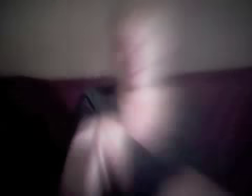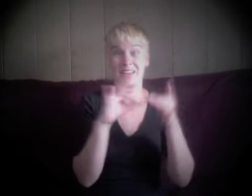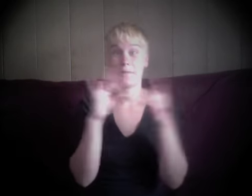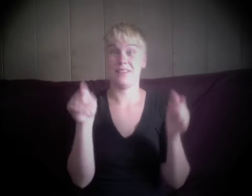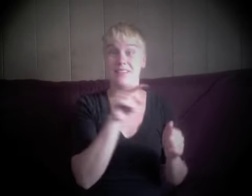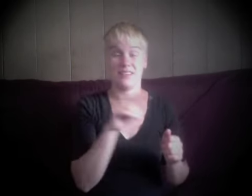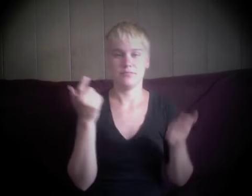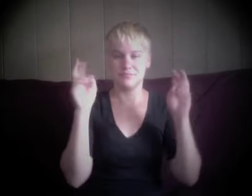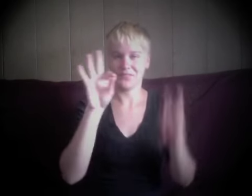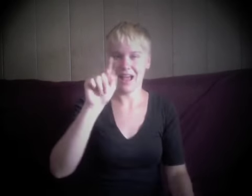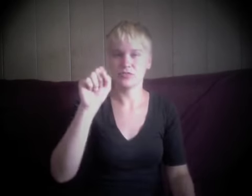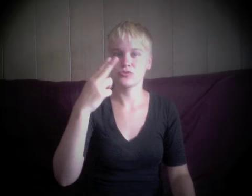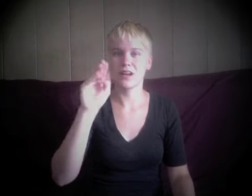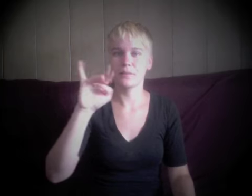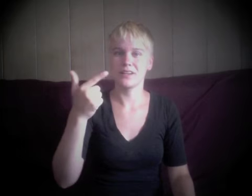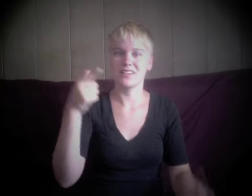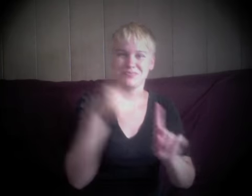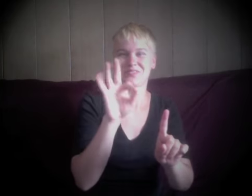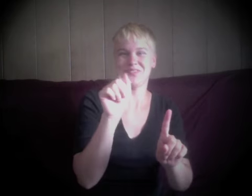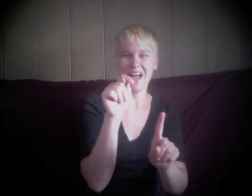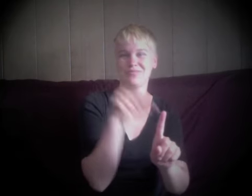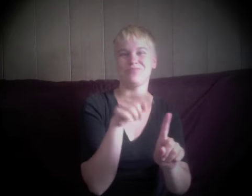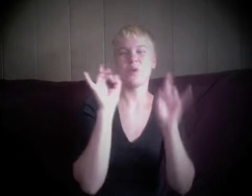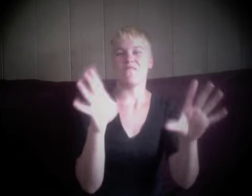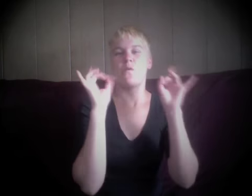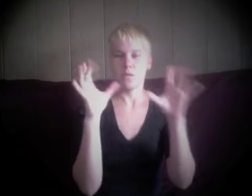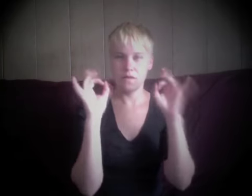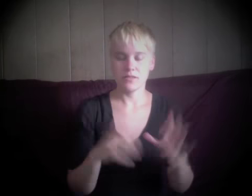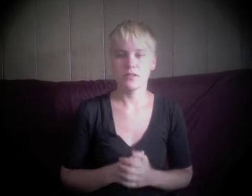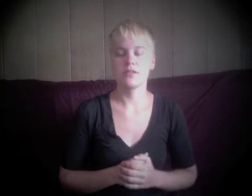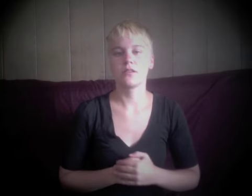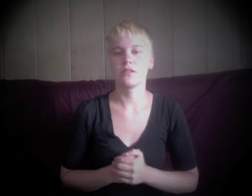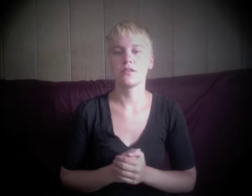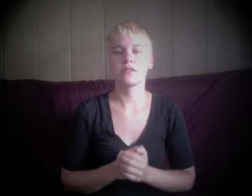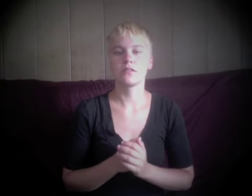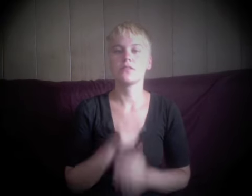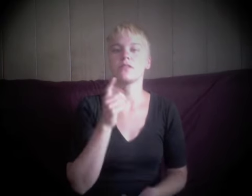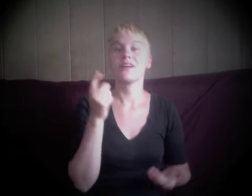It's just another form of fat shaming.